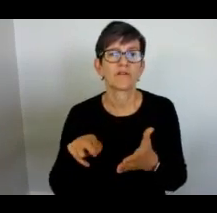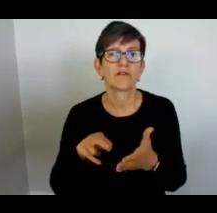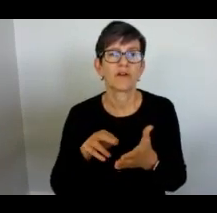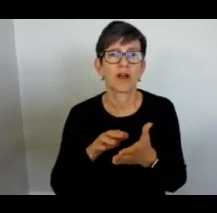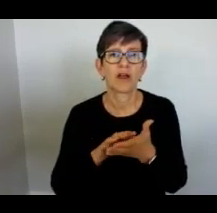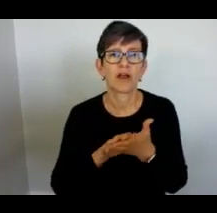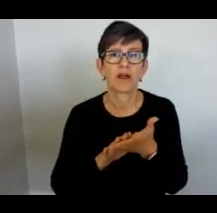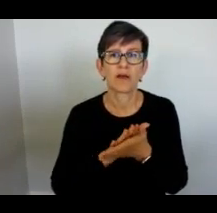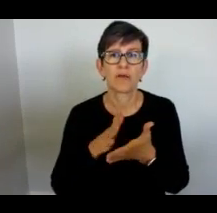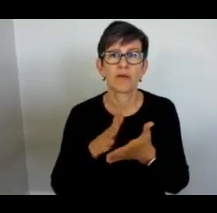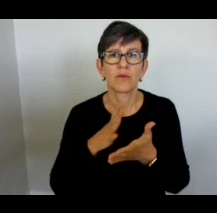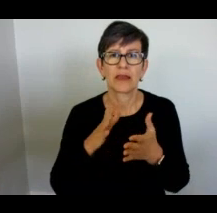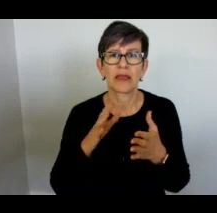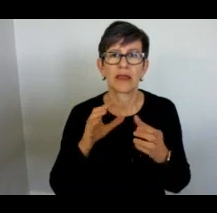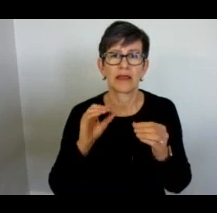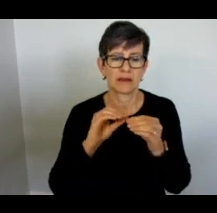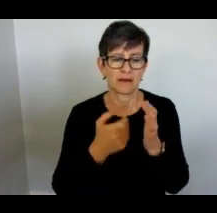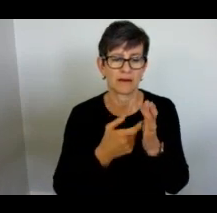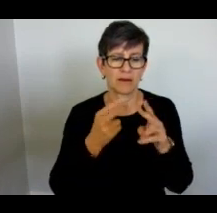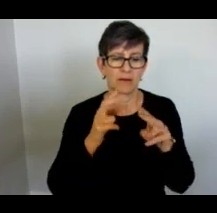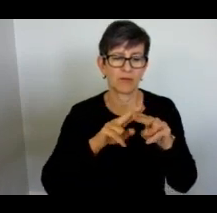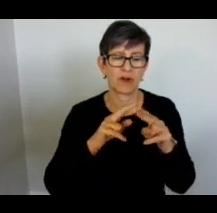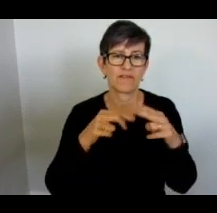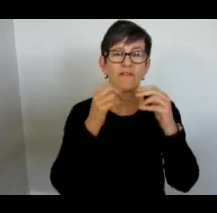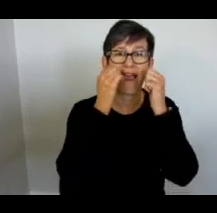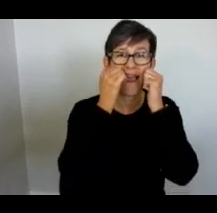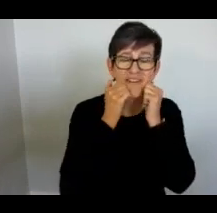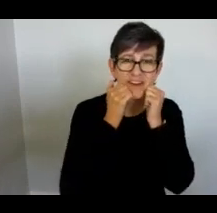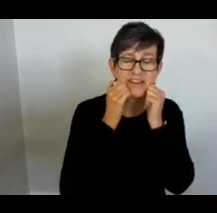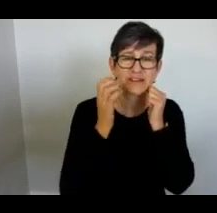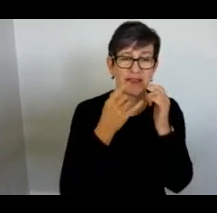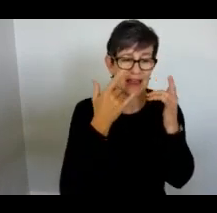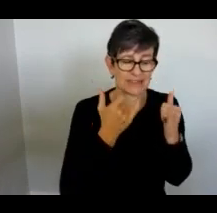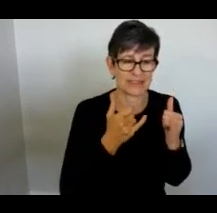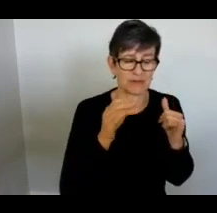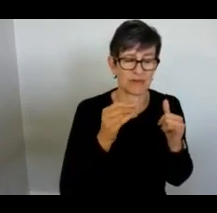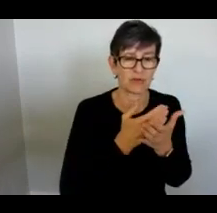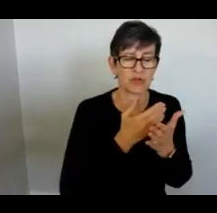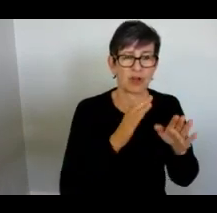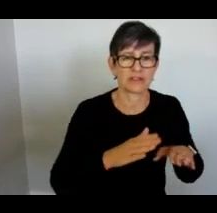and that contains an assessment from child safety around the type of order and supporting documents.